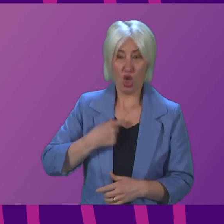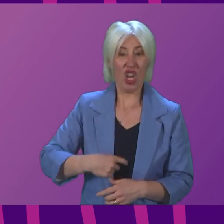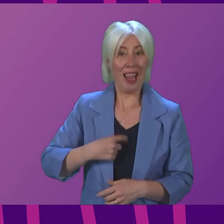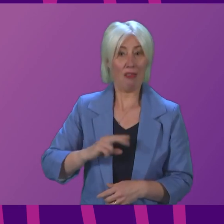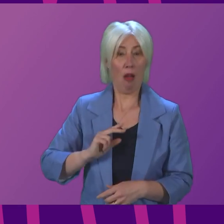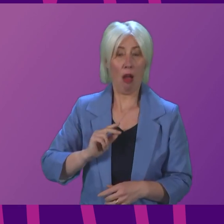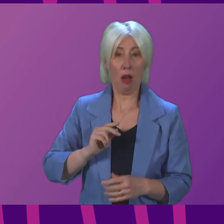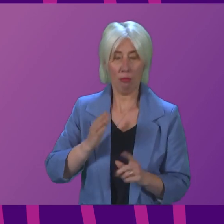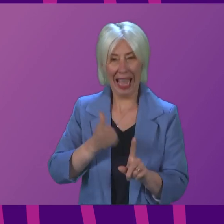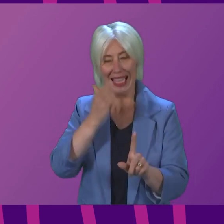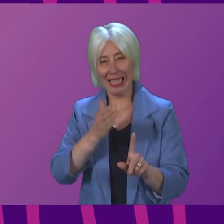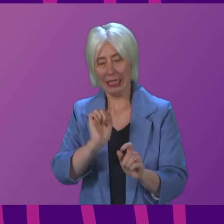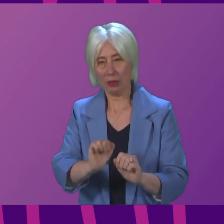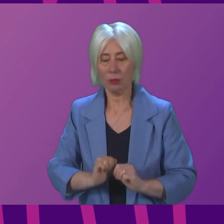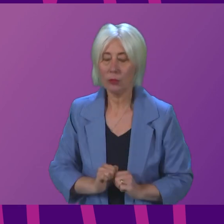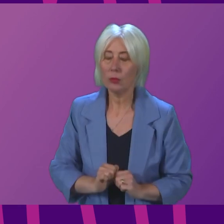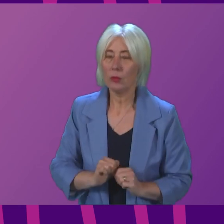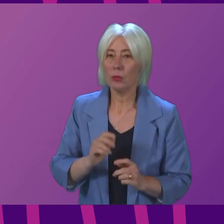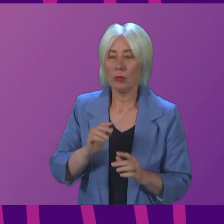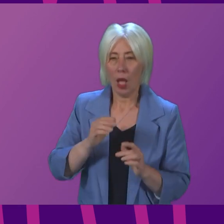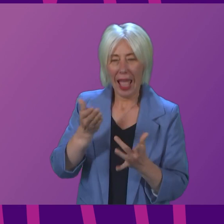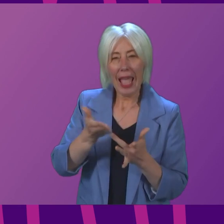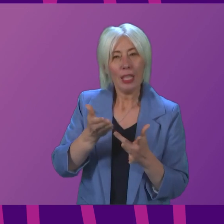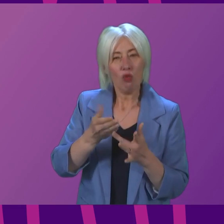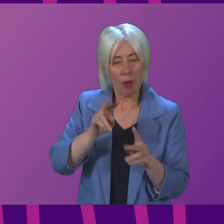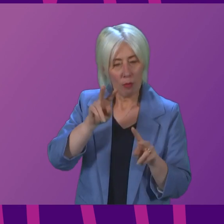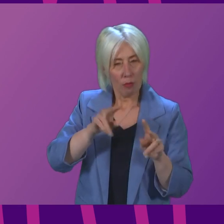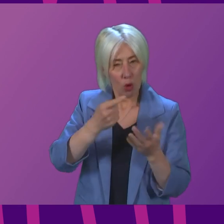The recent interim report of the Cass review of the services in the national health service